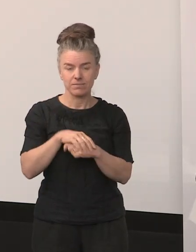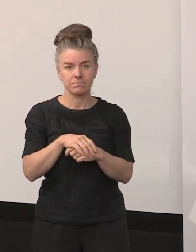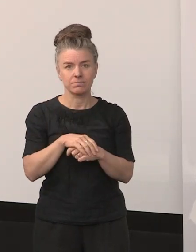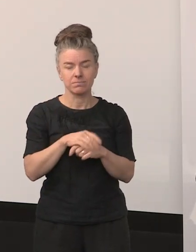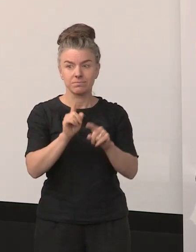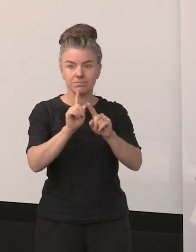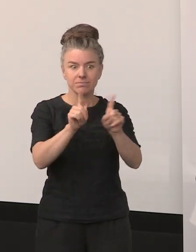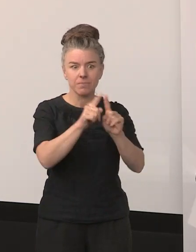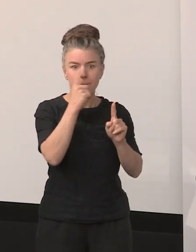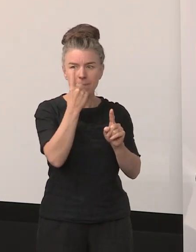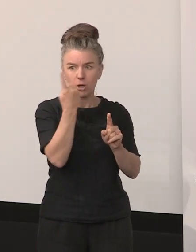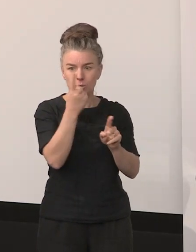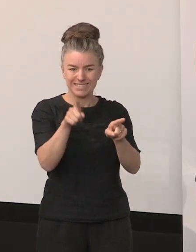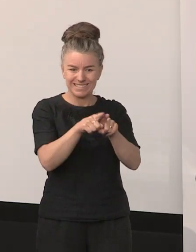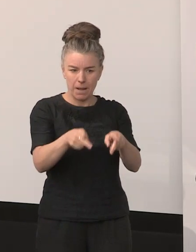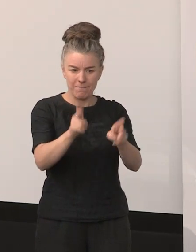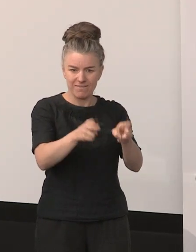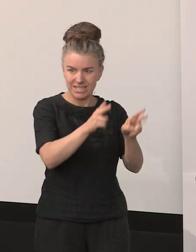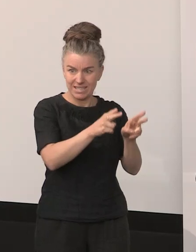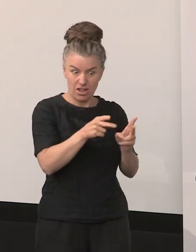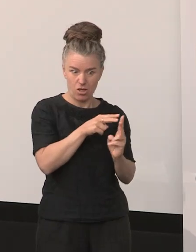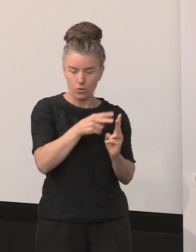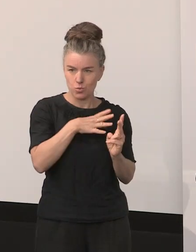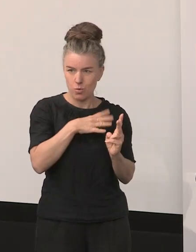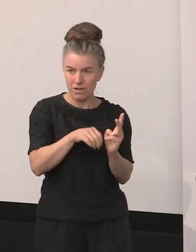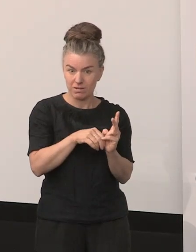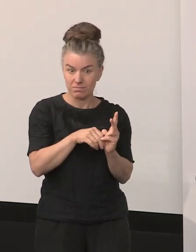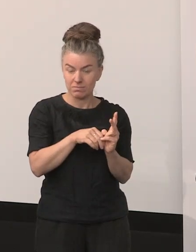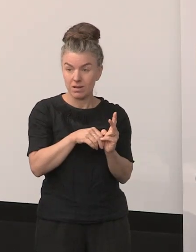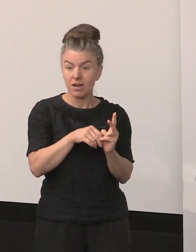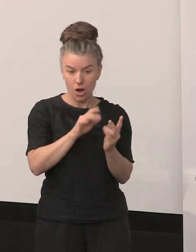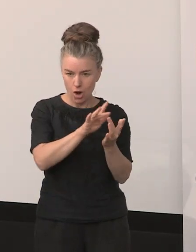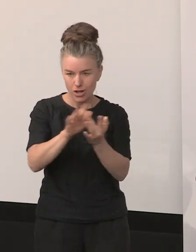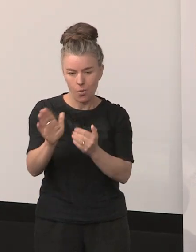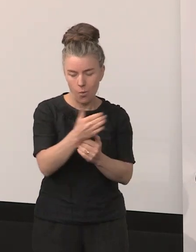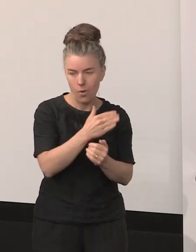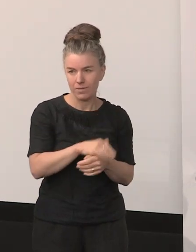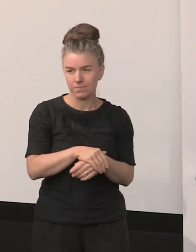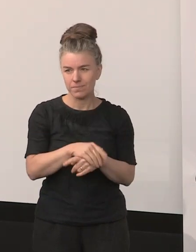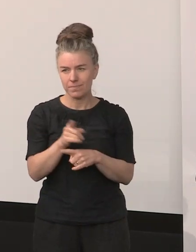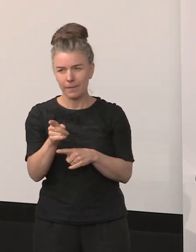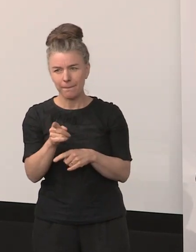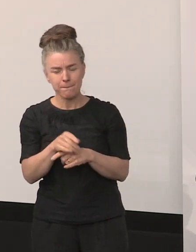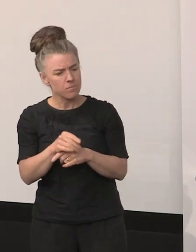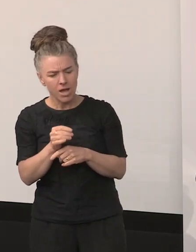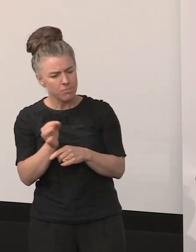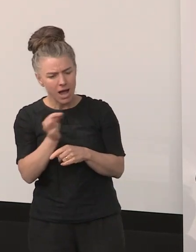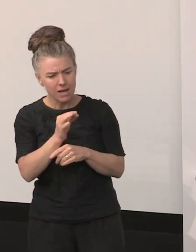who looked after them, all the airline crew, and all but 27 of the people who were at the